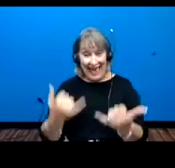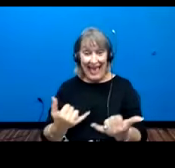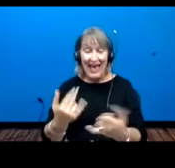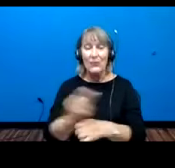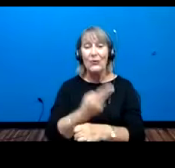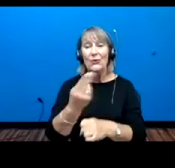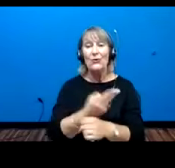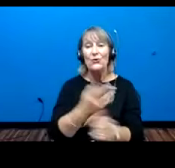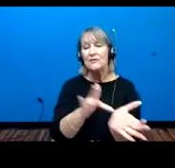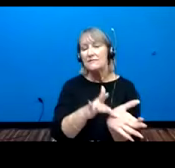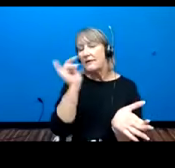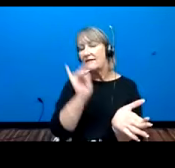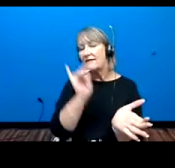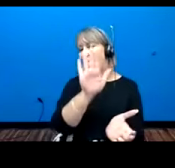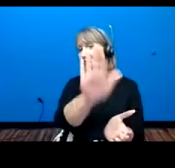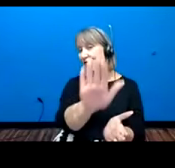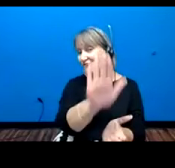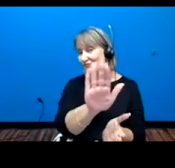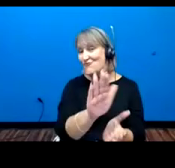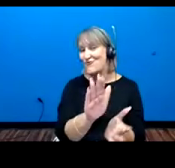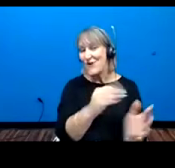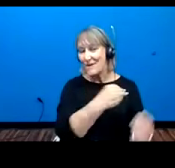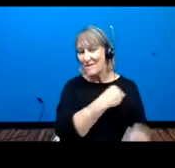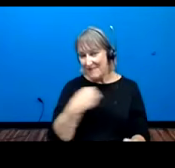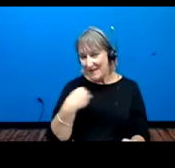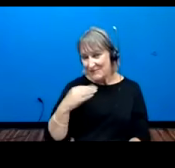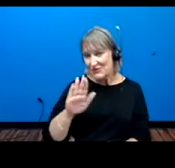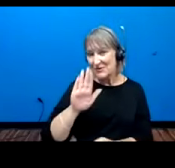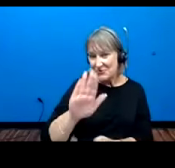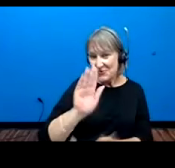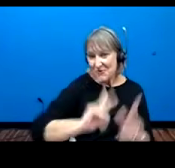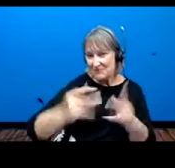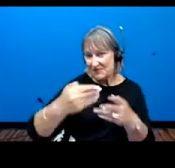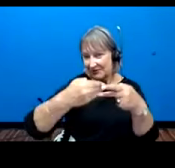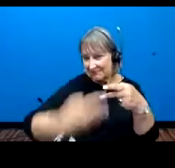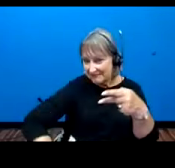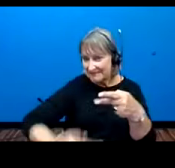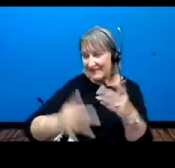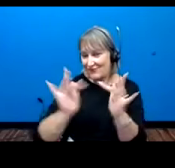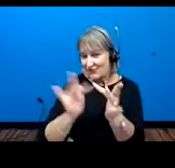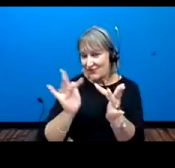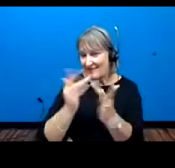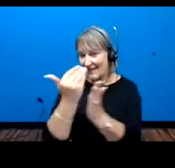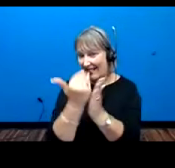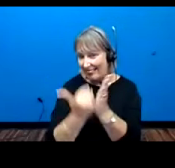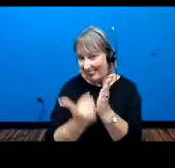in order to reach the individuals and really make this kind of significant change. And information is power,